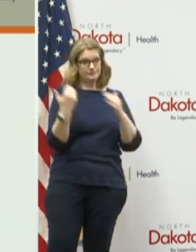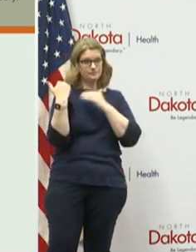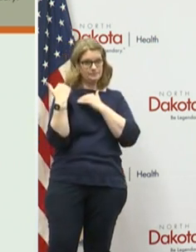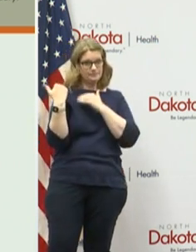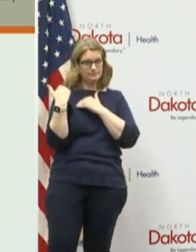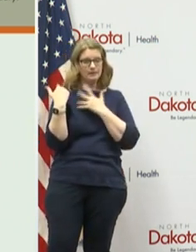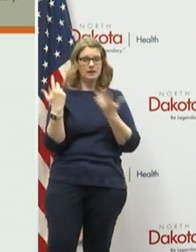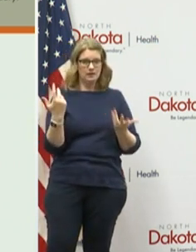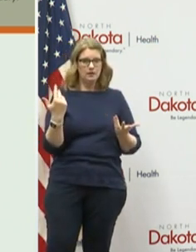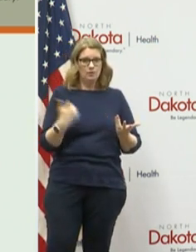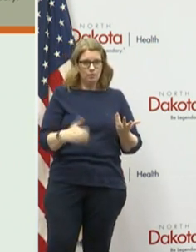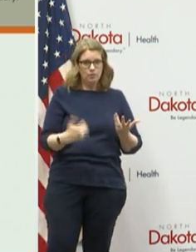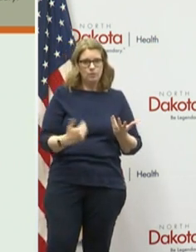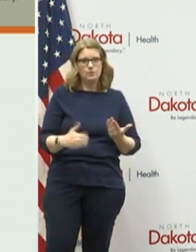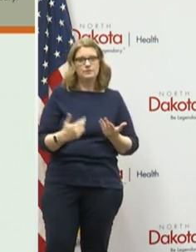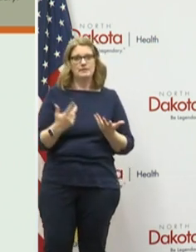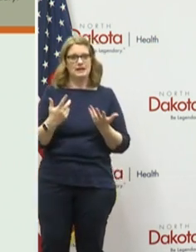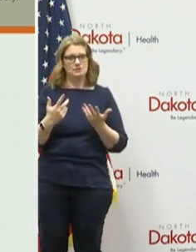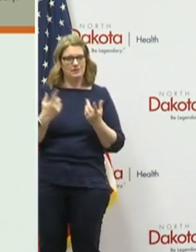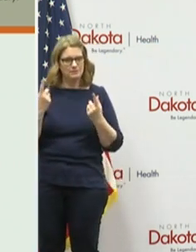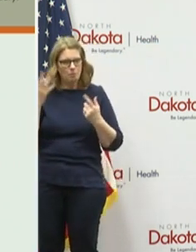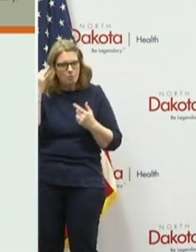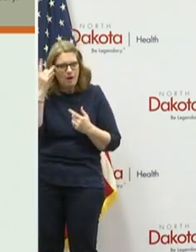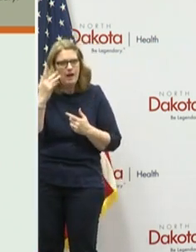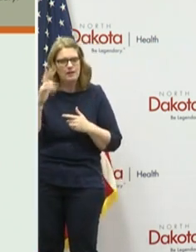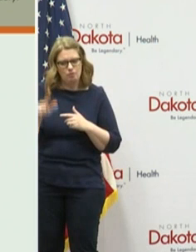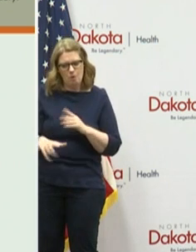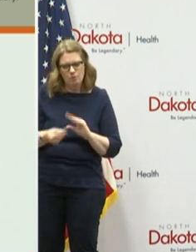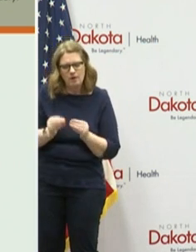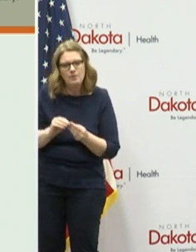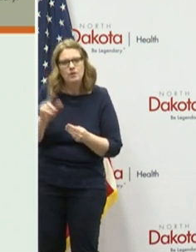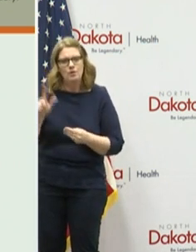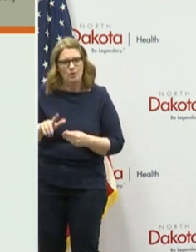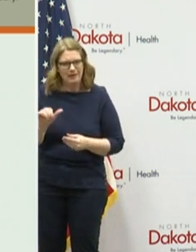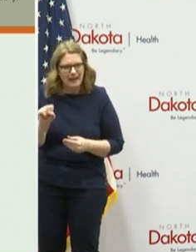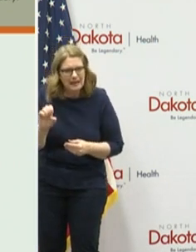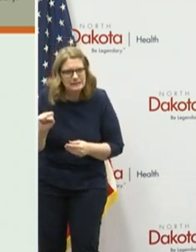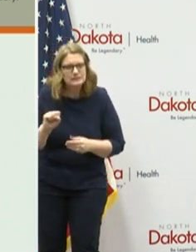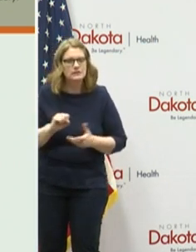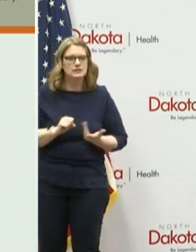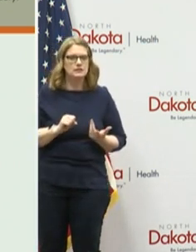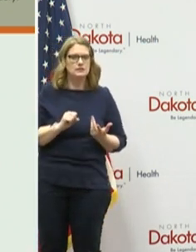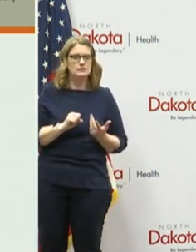PEOPLE OF NORTH DAKOTA, BECAUSE IT'S YOUR ACTIONS AND INDIVIDUAL RESPONSIBILITY, WHICH HAS